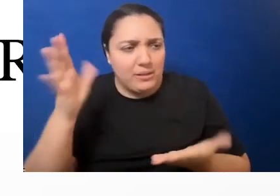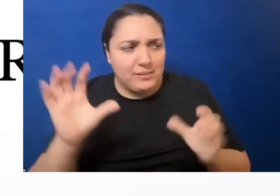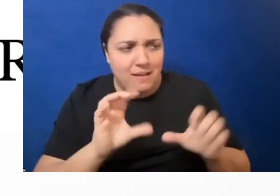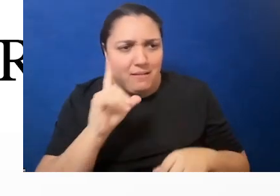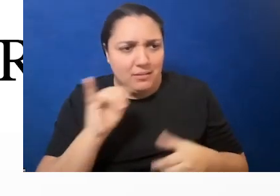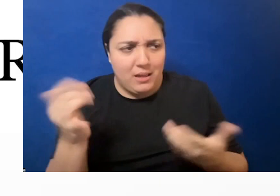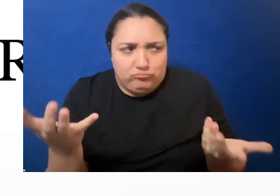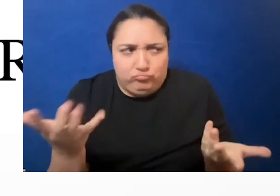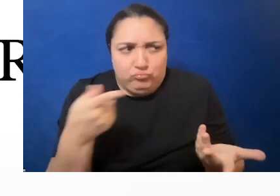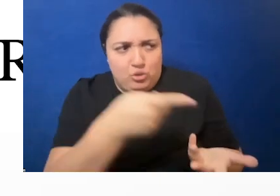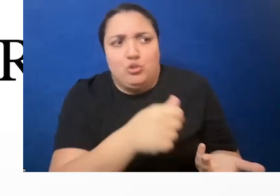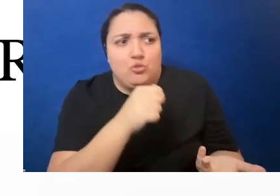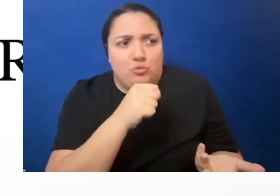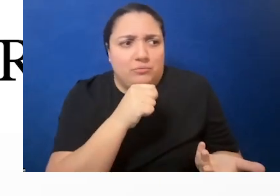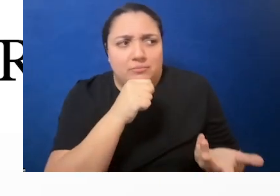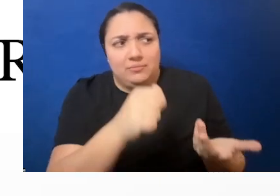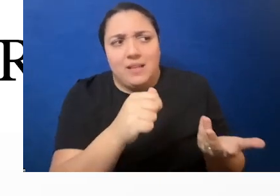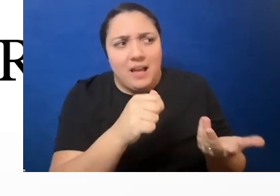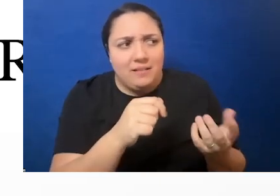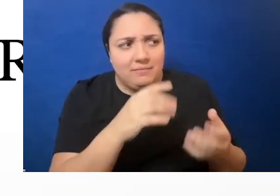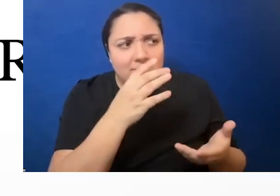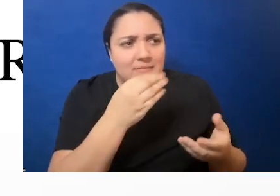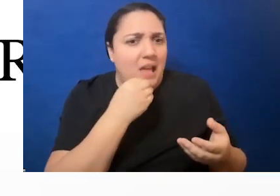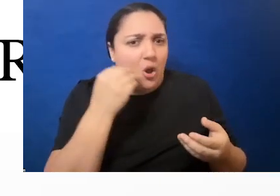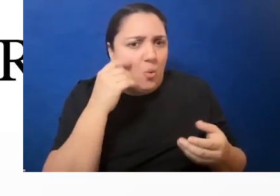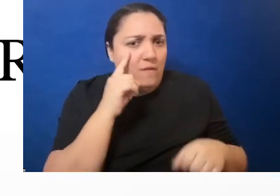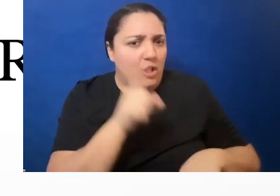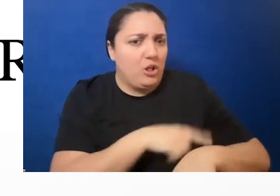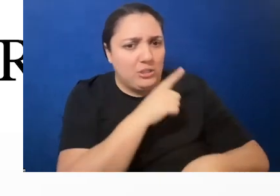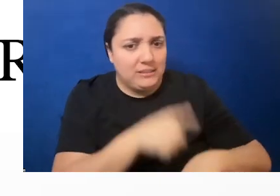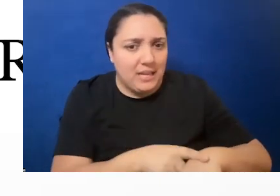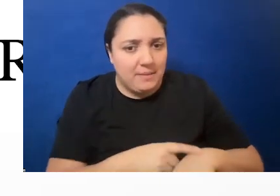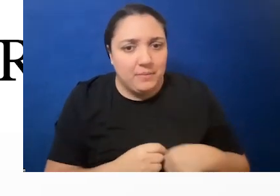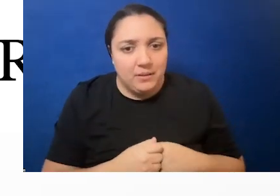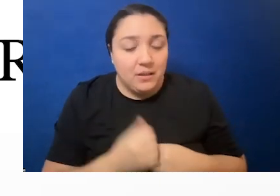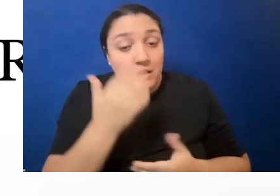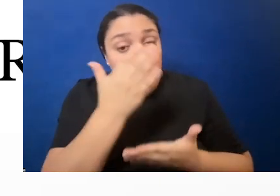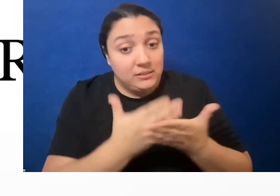SOME OF THE TEACHERS ACTED LIKE